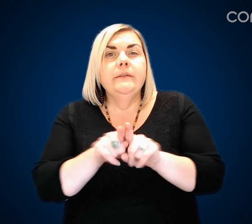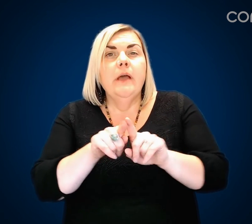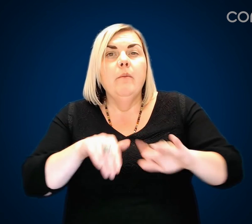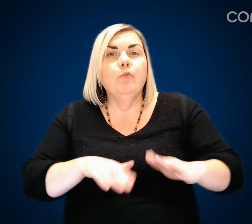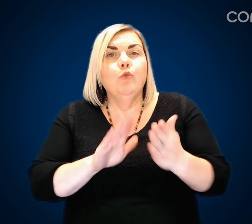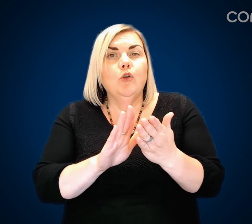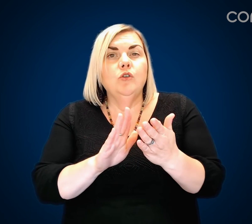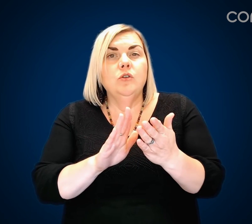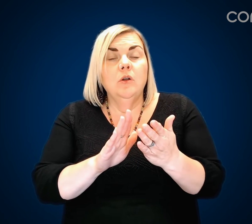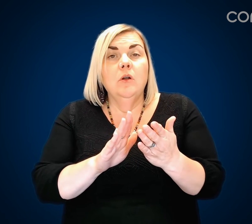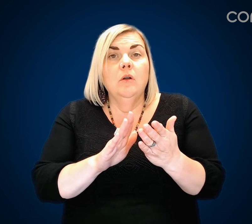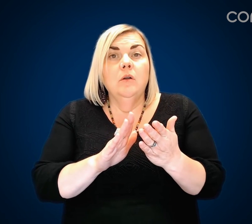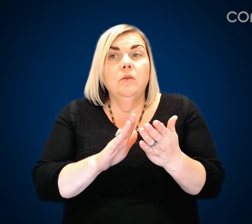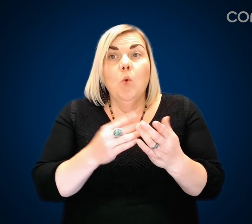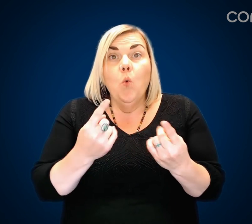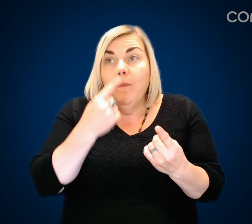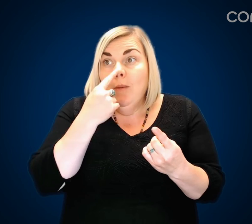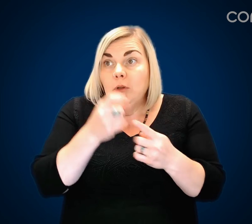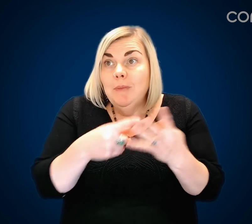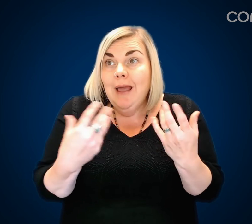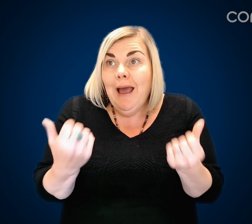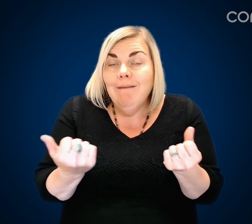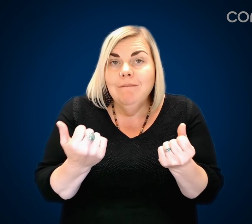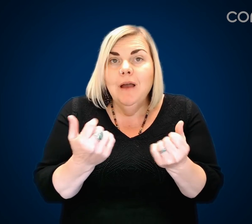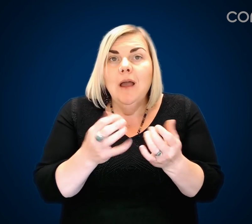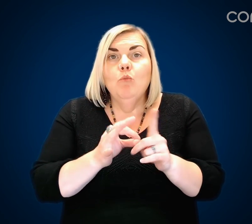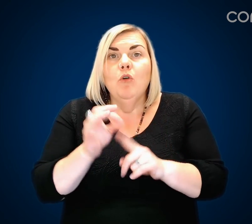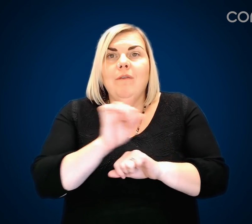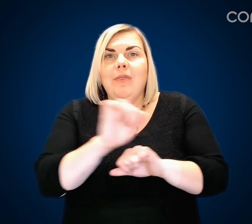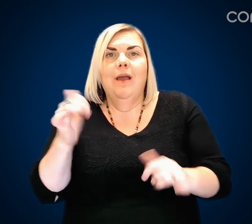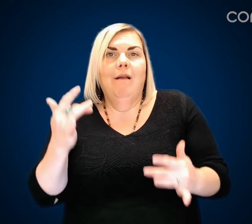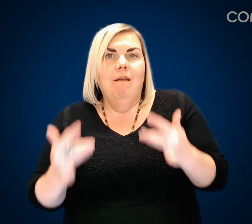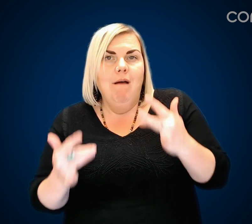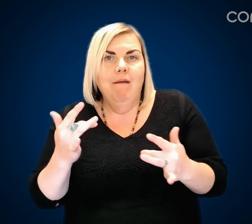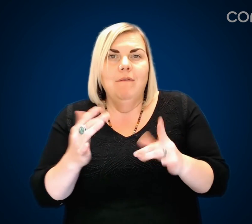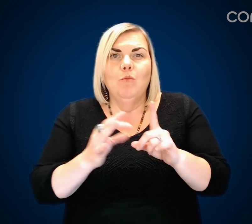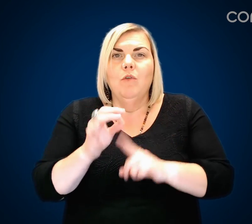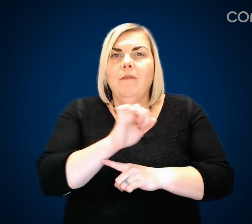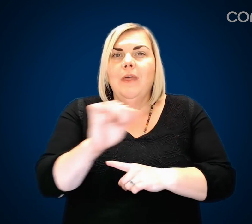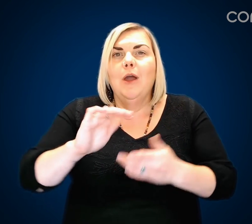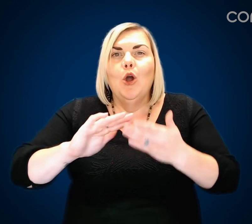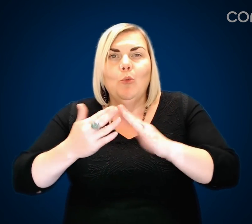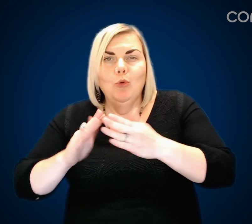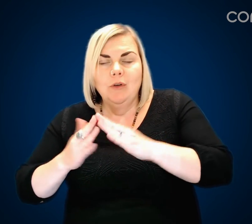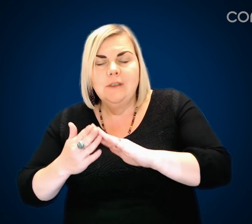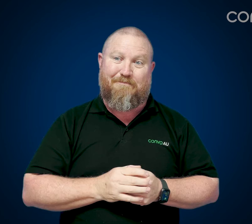national approach to improving the lives of people with disability and their community.